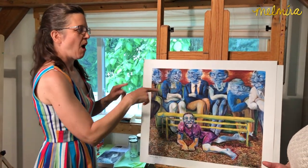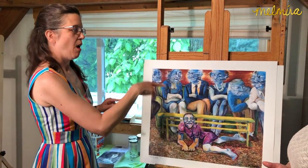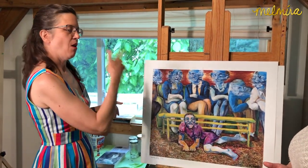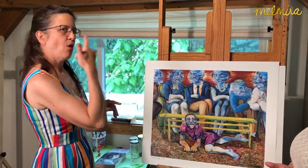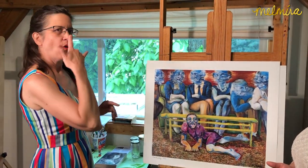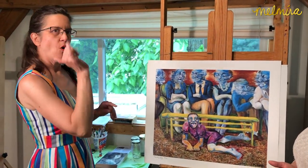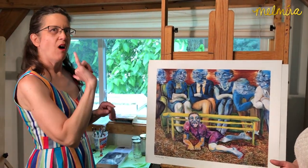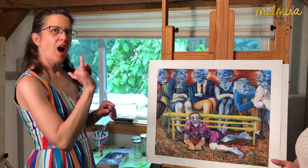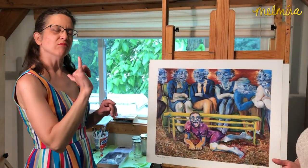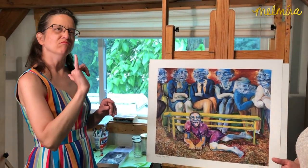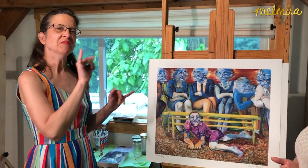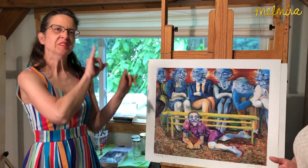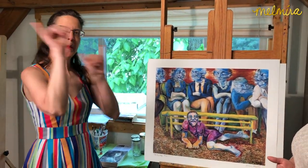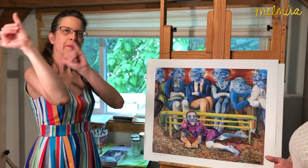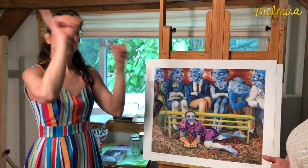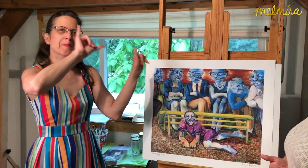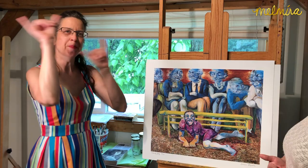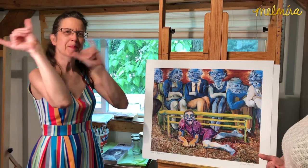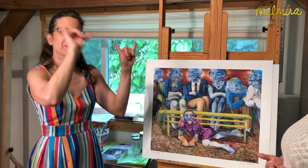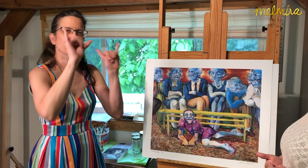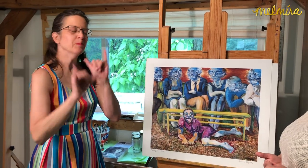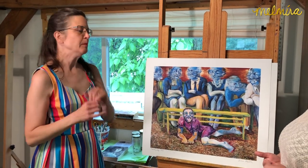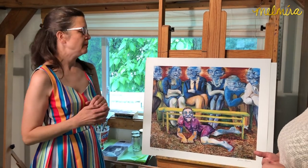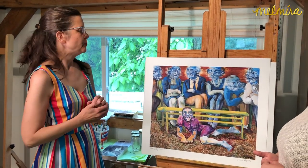But it looks the exactly same as the original one.